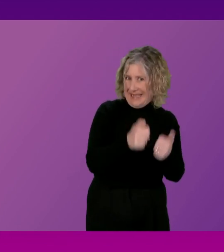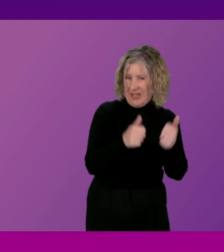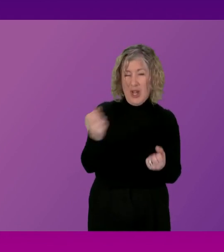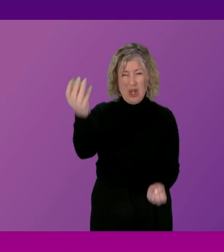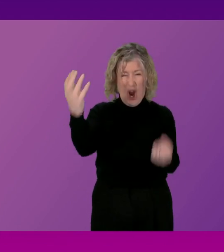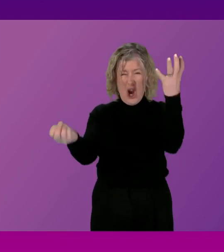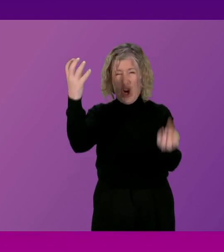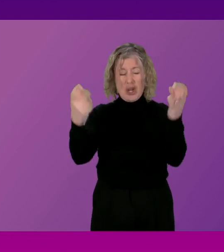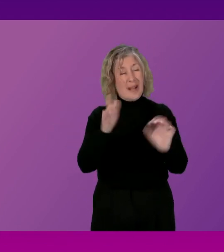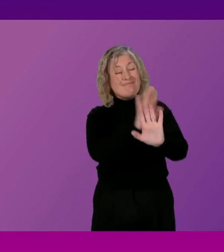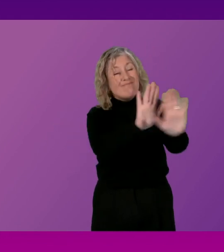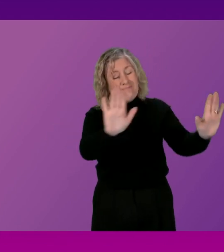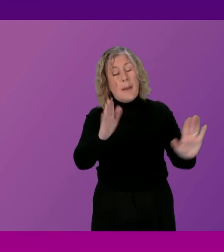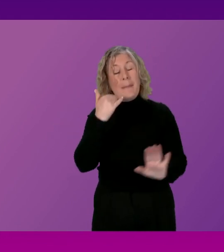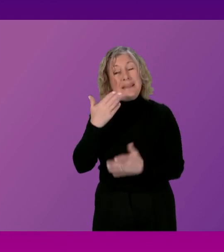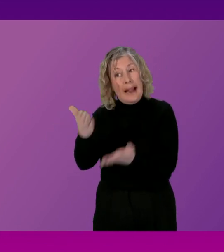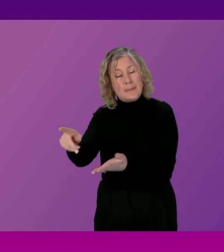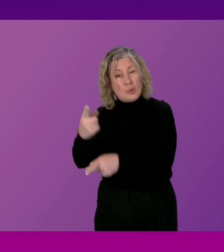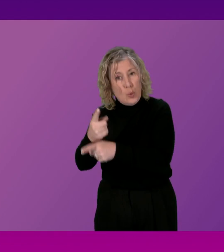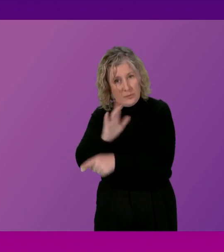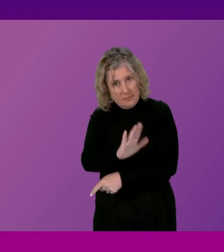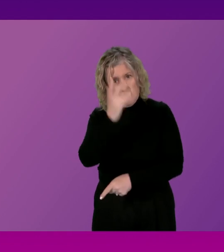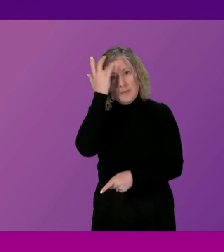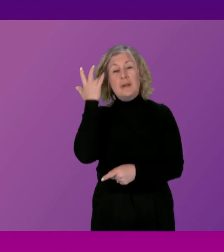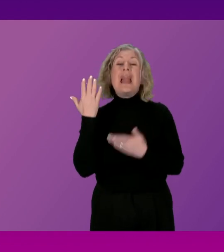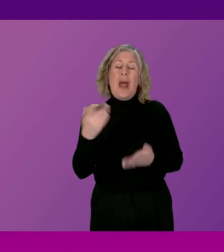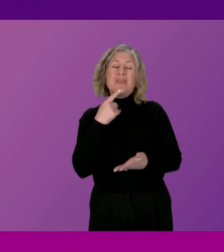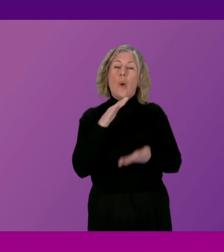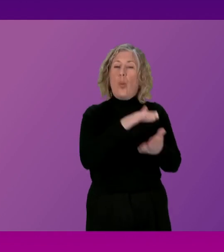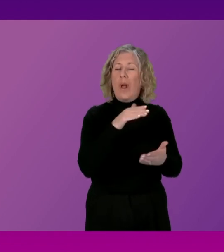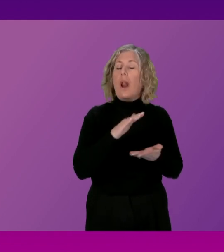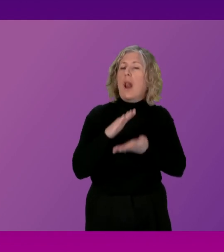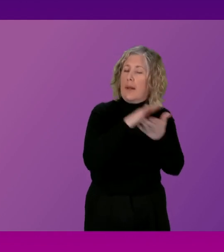Now he says that he is going to hand over “many” of them and that he does not hide “from the truth”.